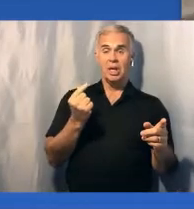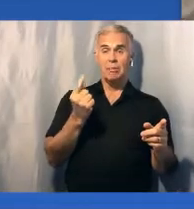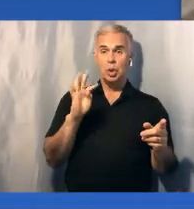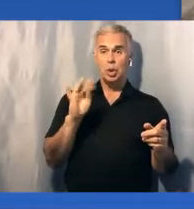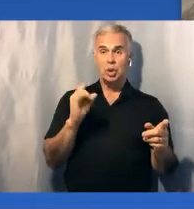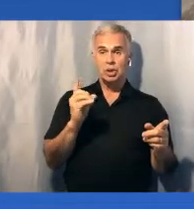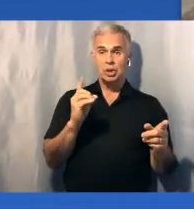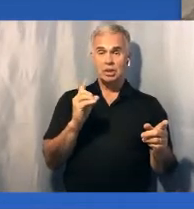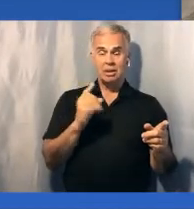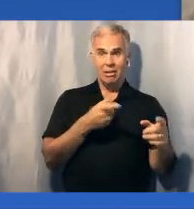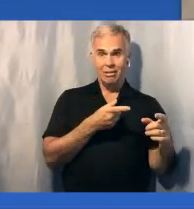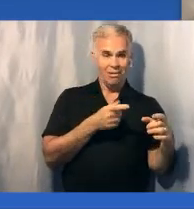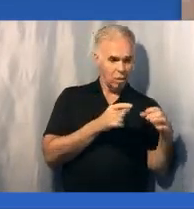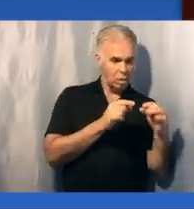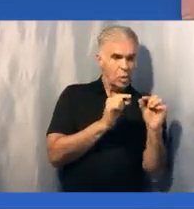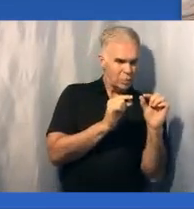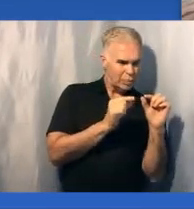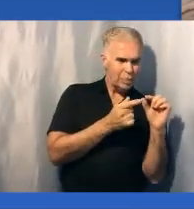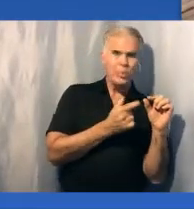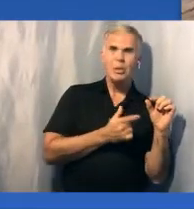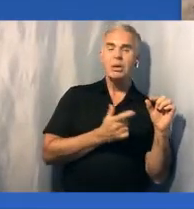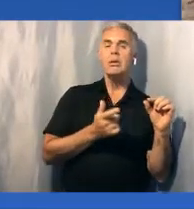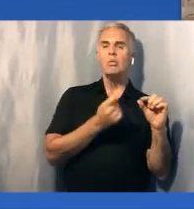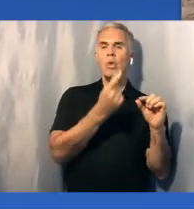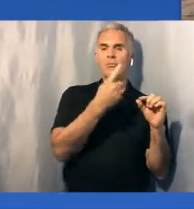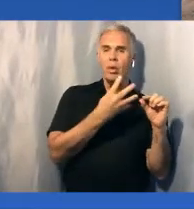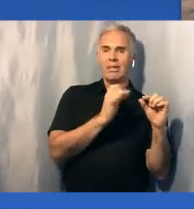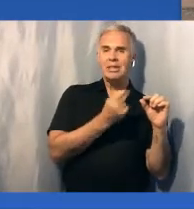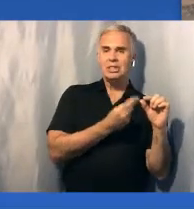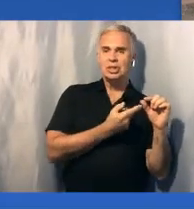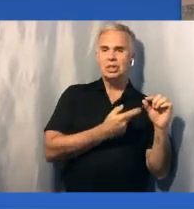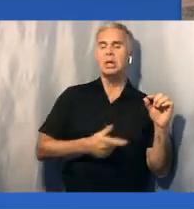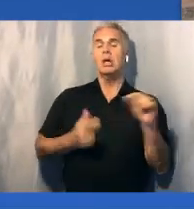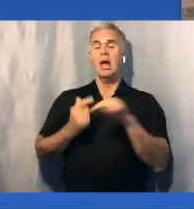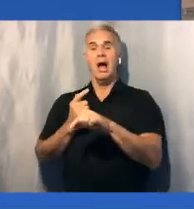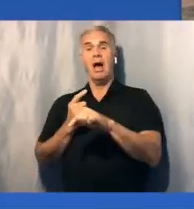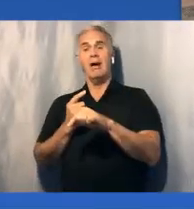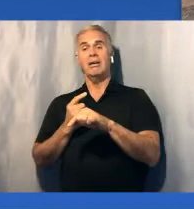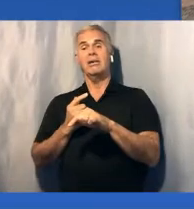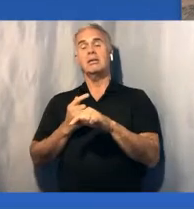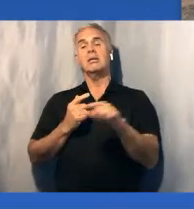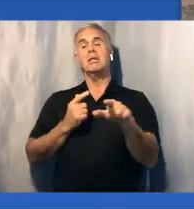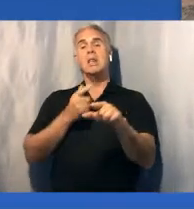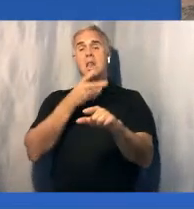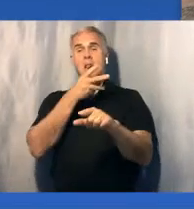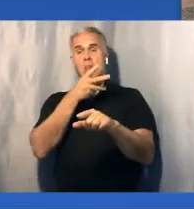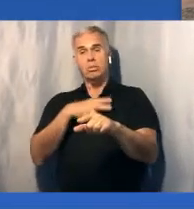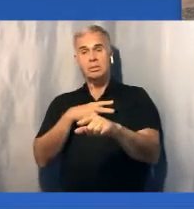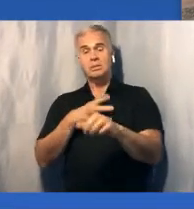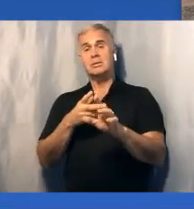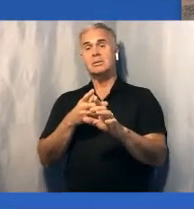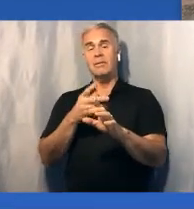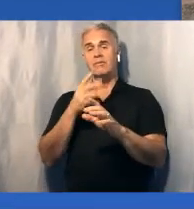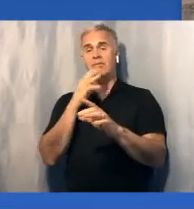Here's the bee hummingbird. An ostrich egg is six to seven inches long.